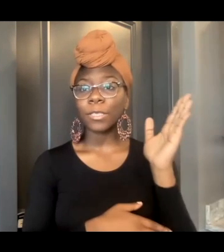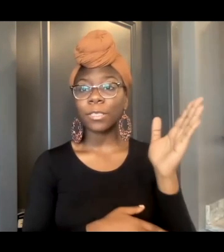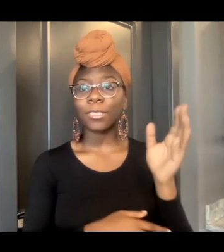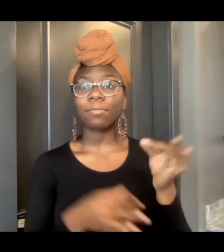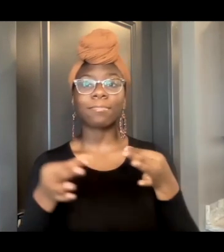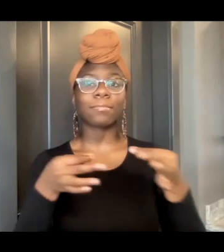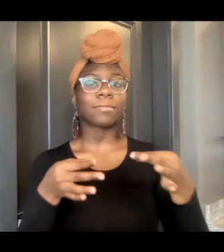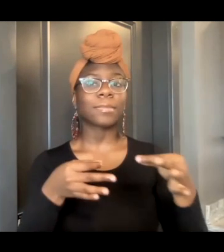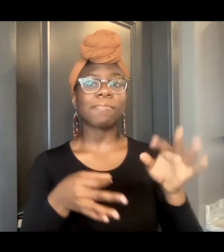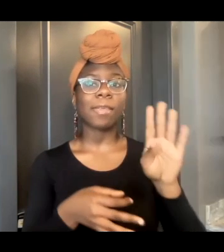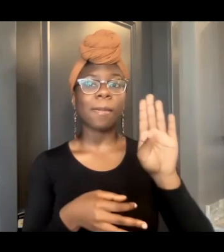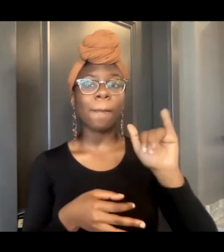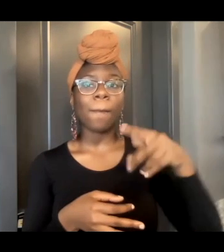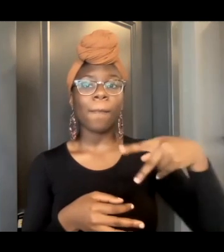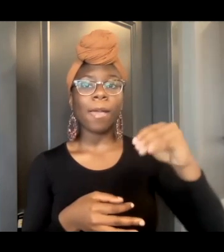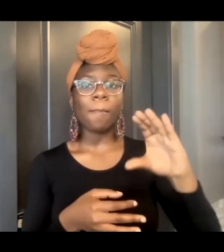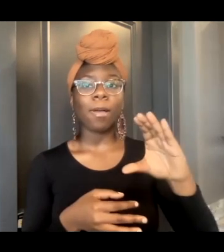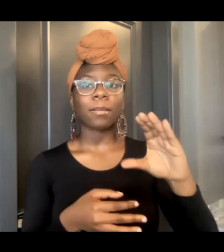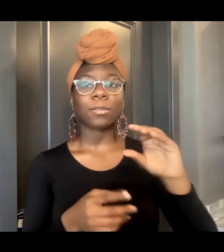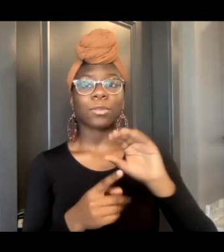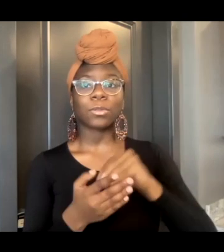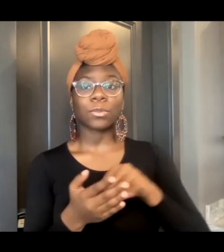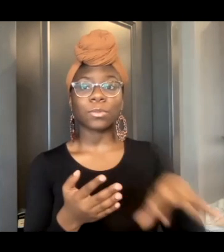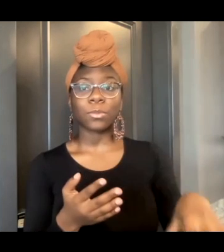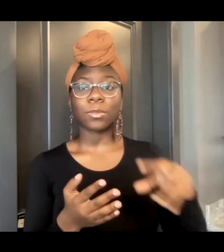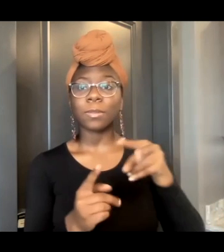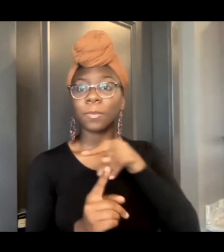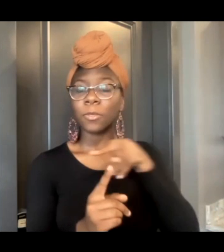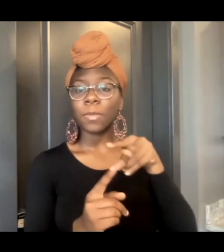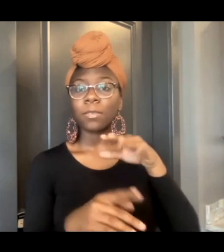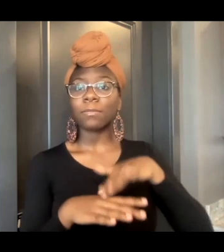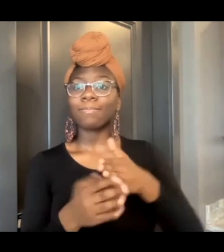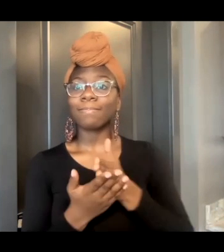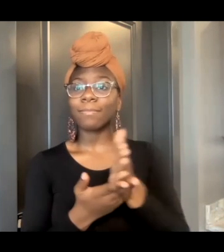BIPOC (Black, Indigenous, People of Color) Students’ Perspective on Navigating the